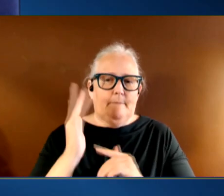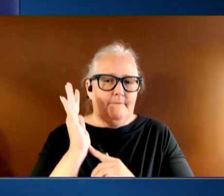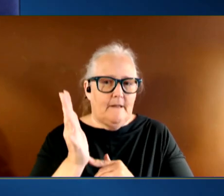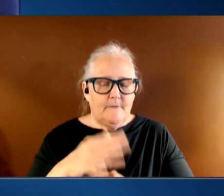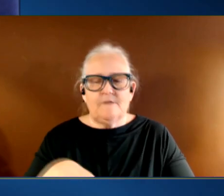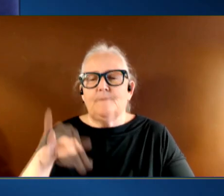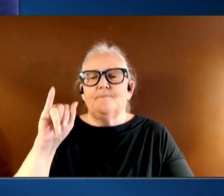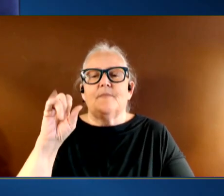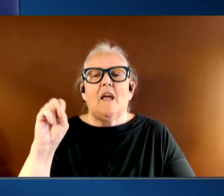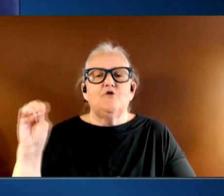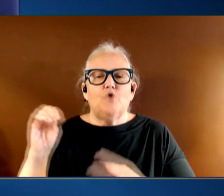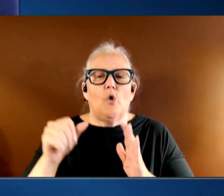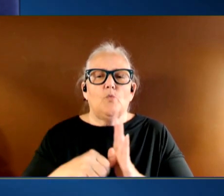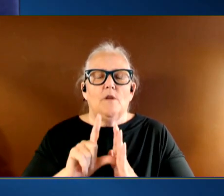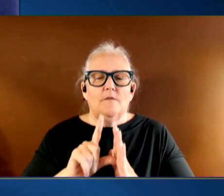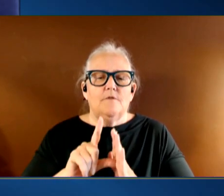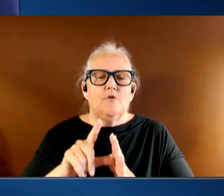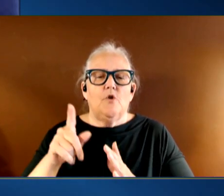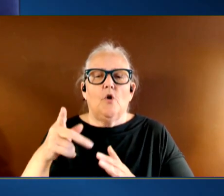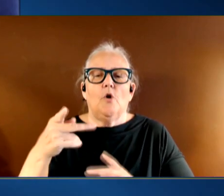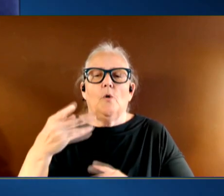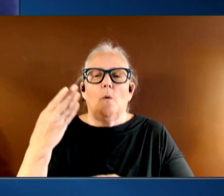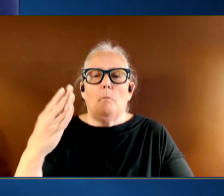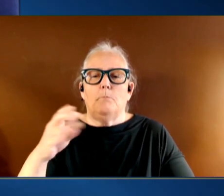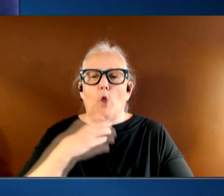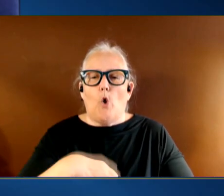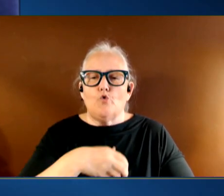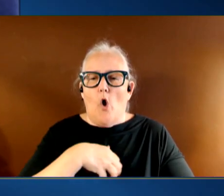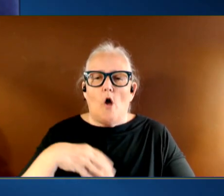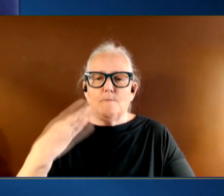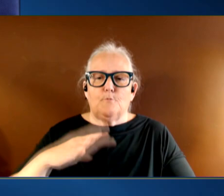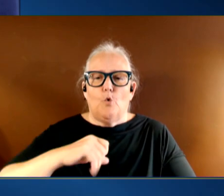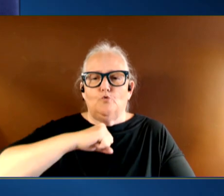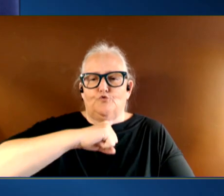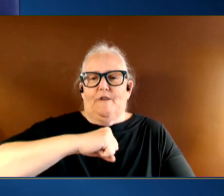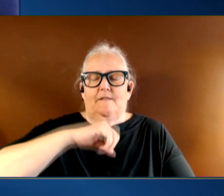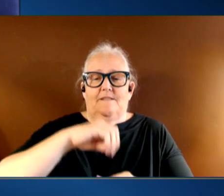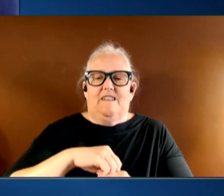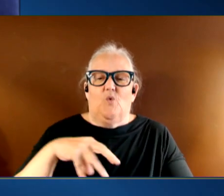Premera Blue Cross, Blue Shield. They're located in Washington, and they came to us and they said